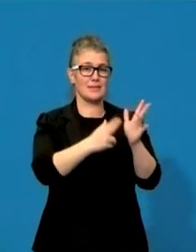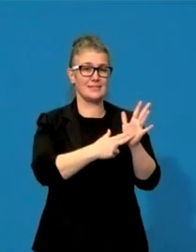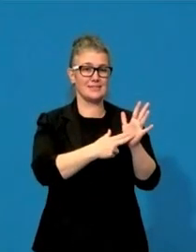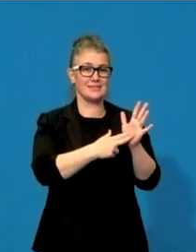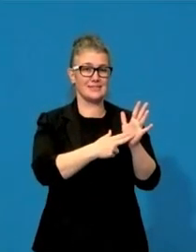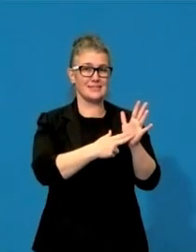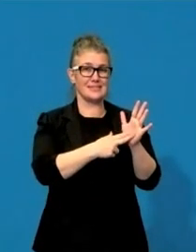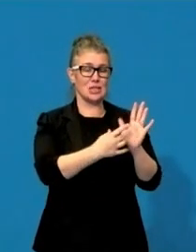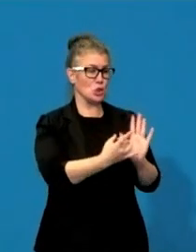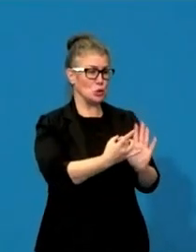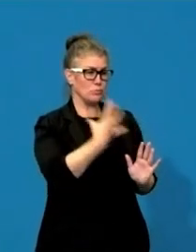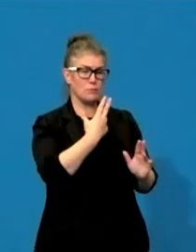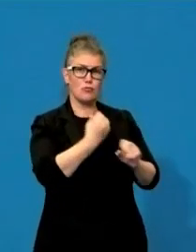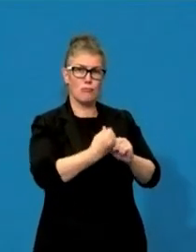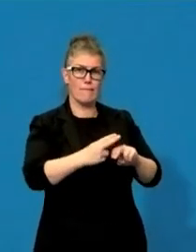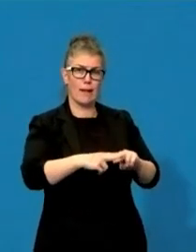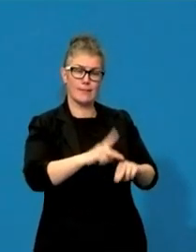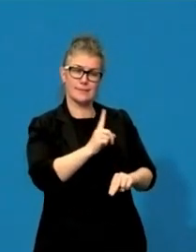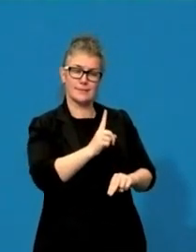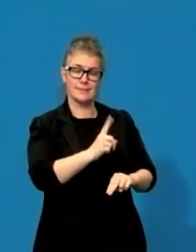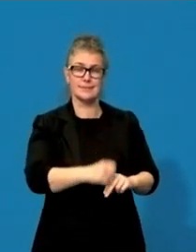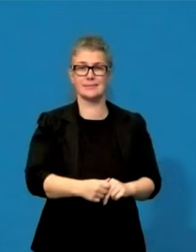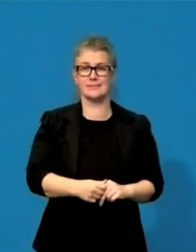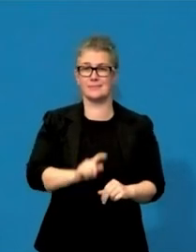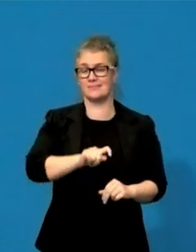Commissioner McEwin? COMMISSIONER McEWIN: No questions.